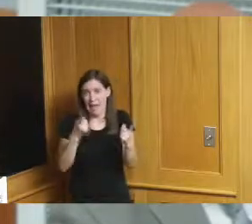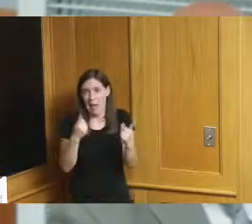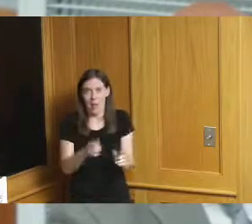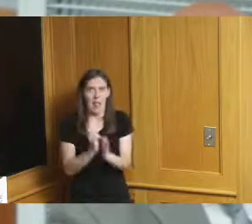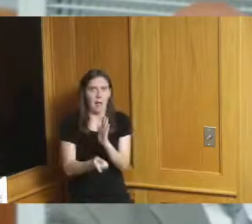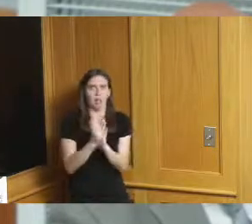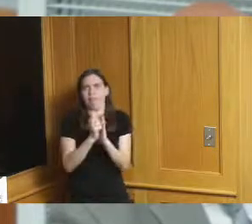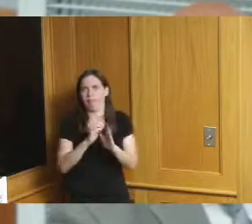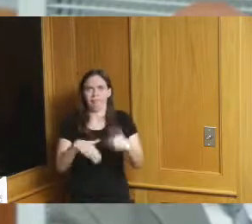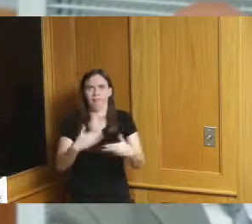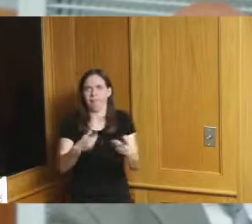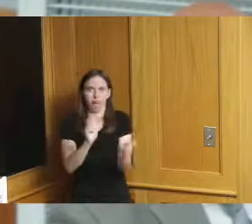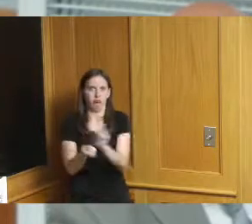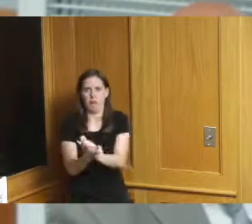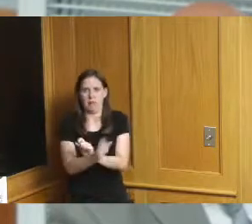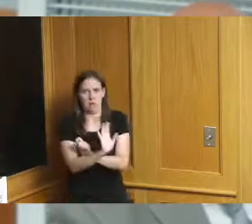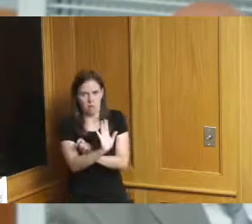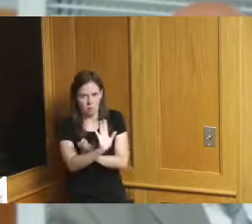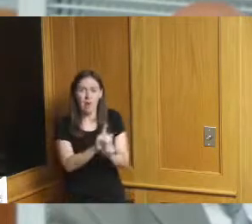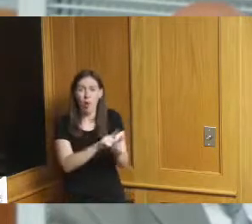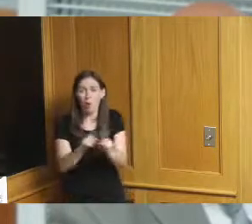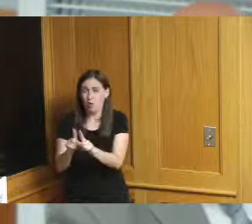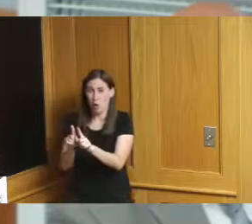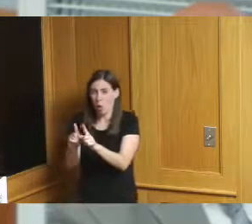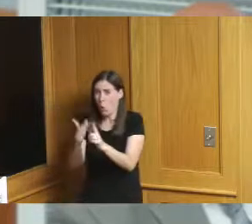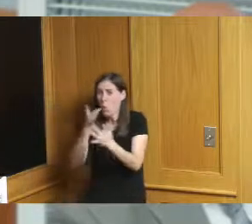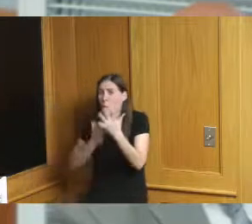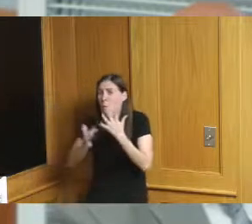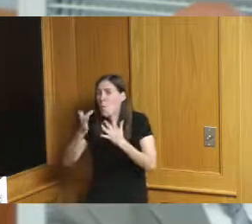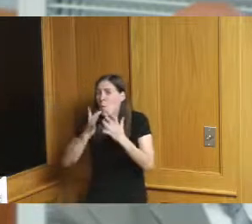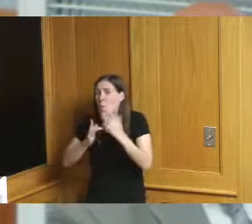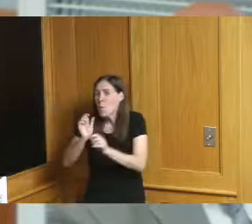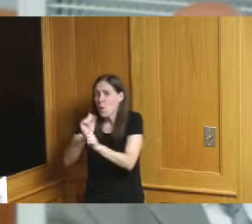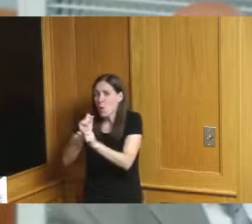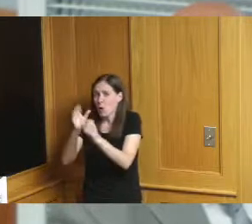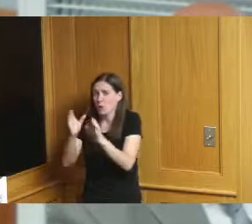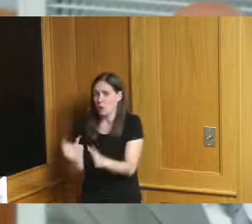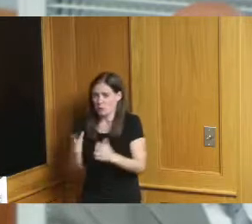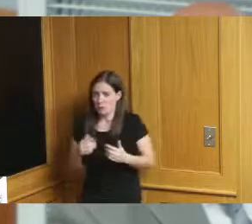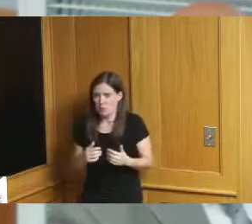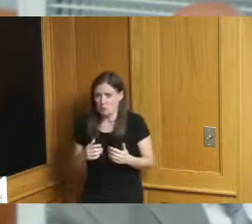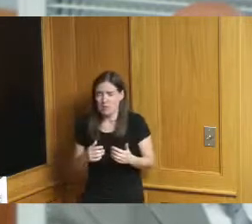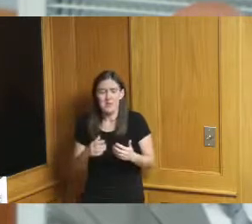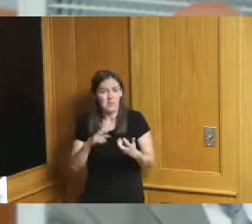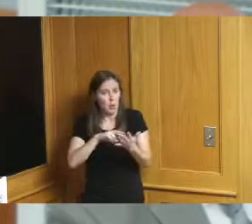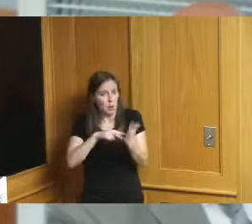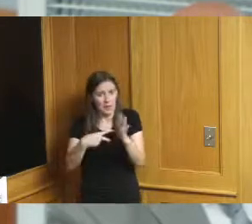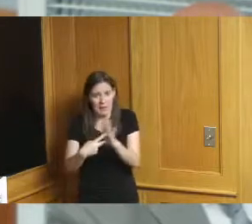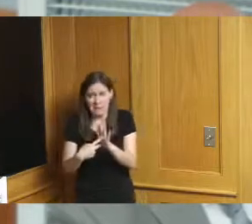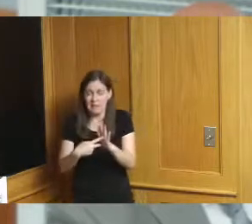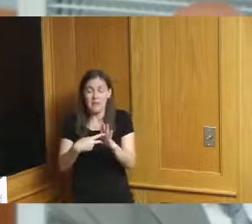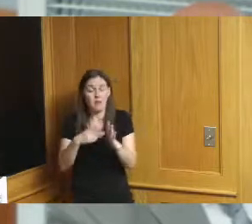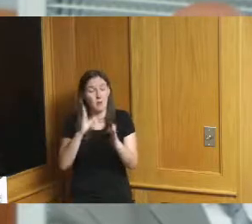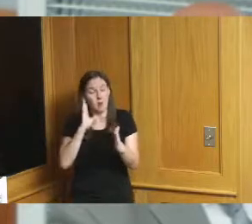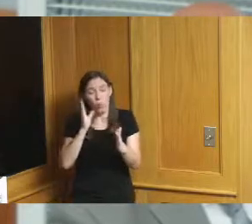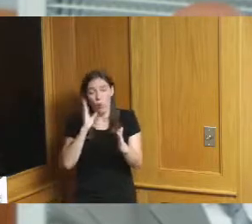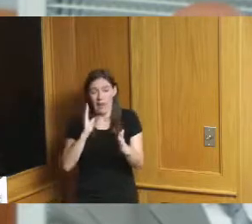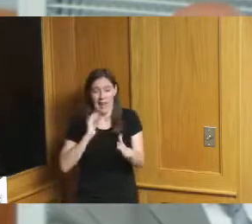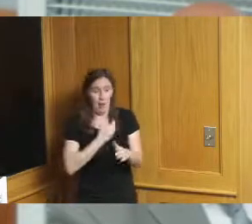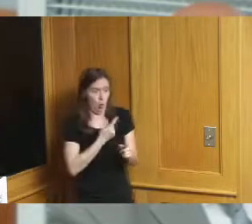of the labor challenges that we have it would come with a significant cut to our regular service